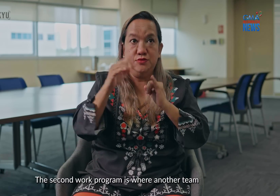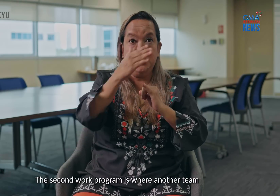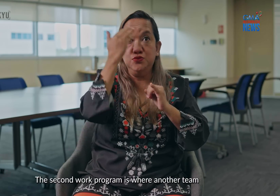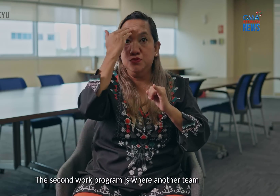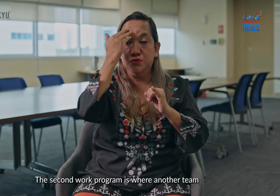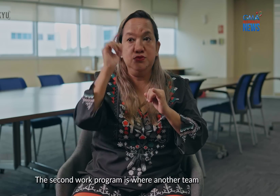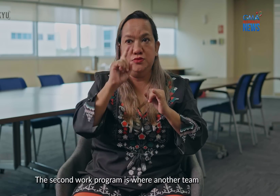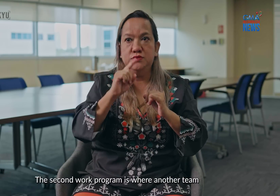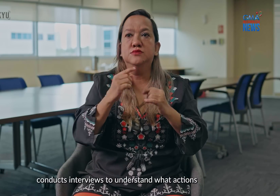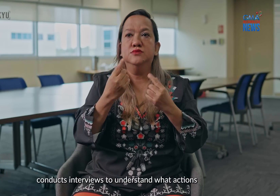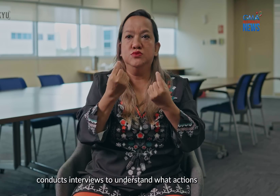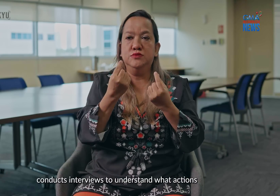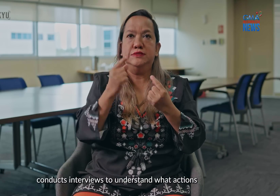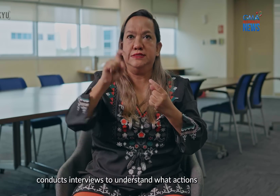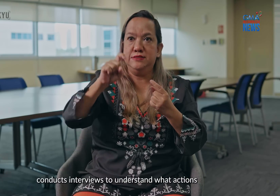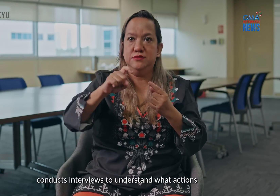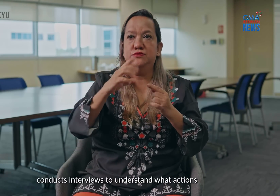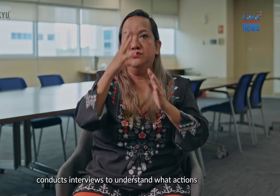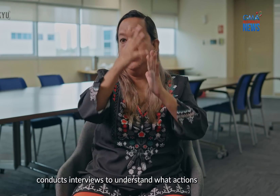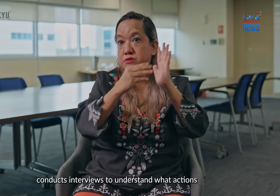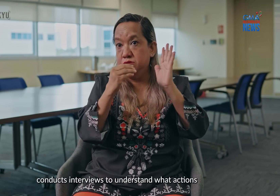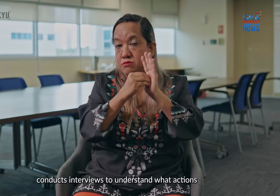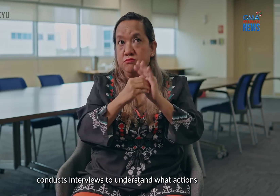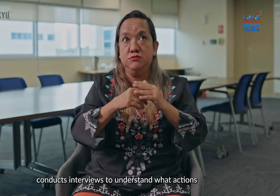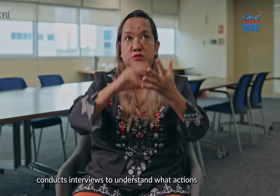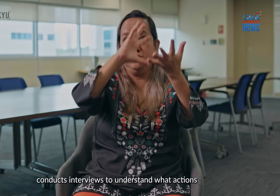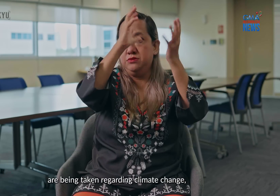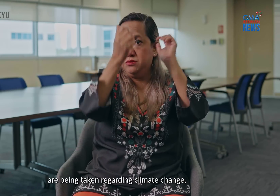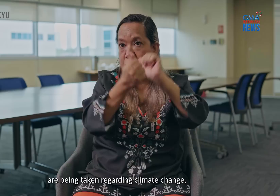related to climate change, recording everything.